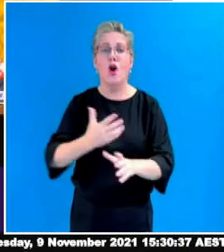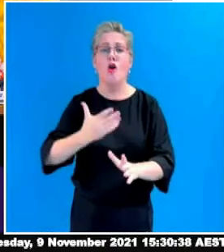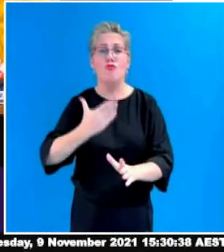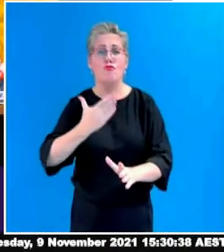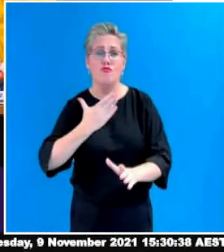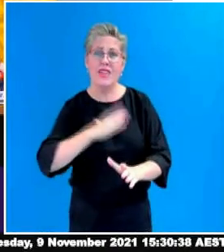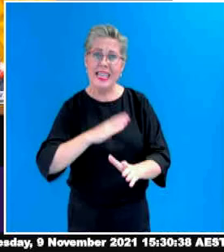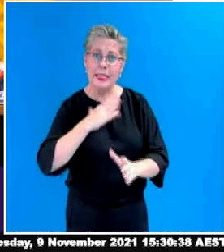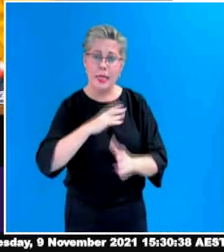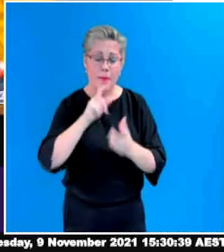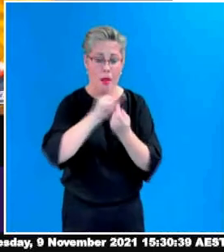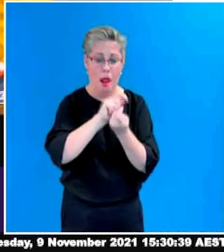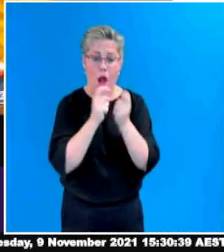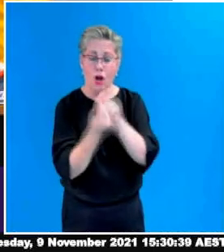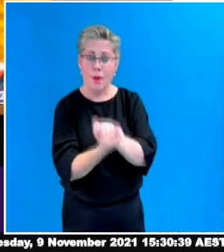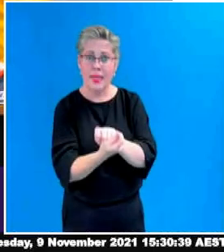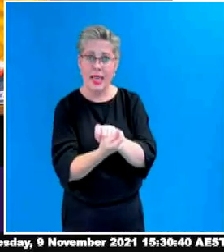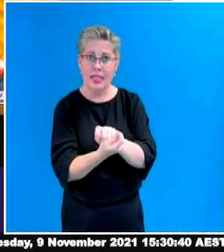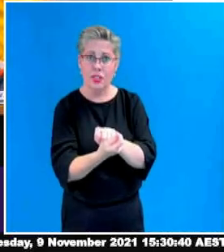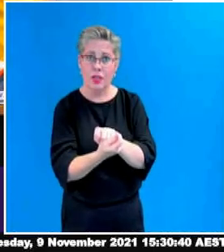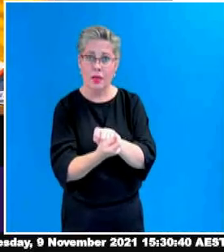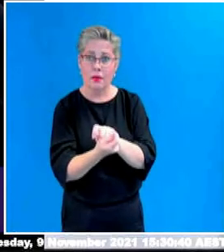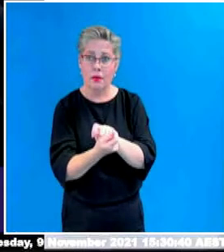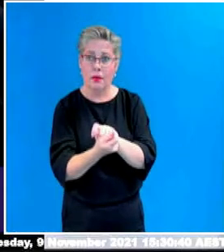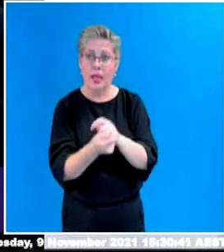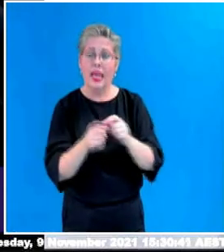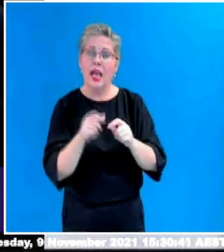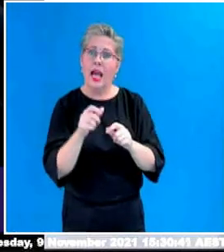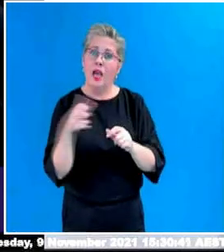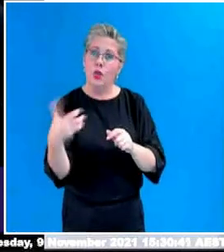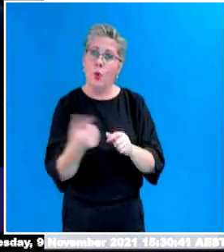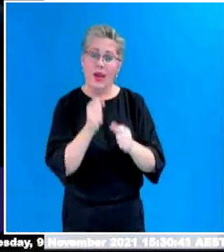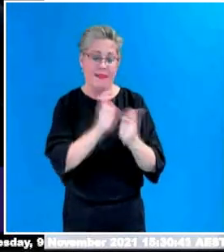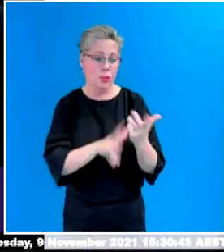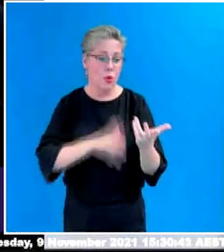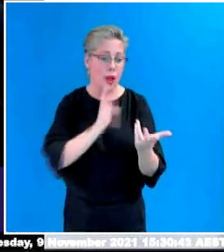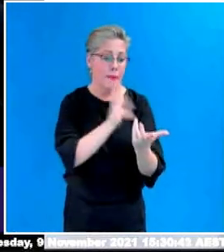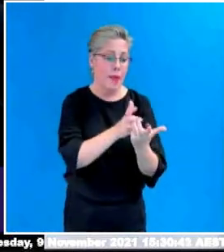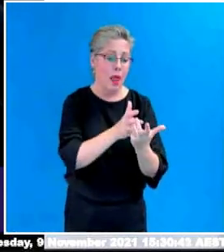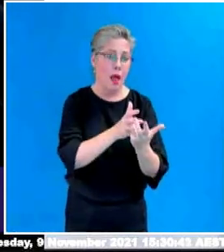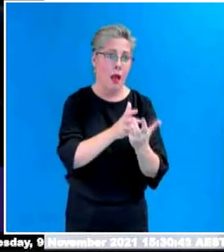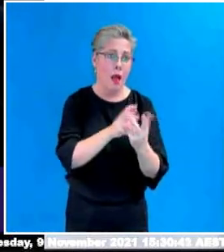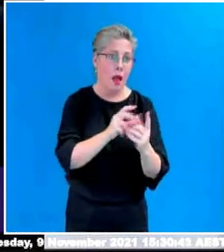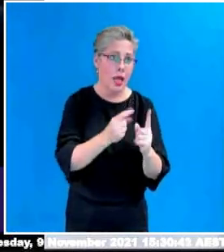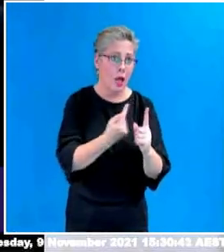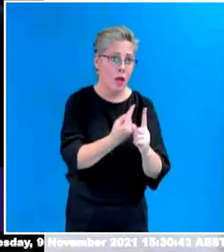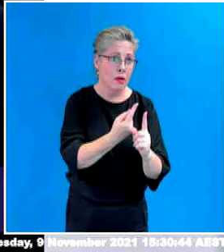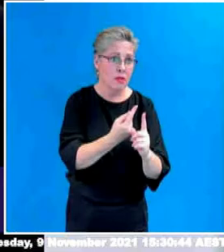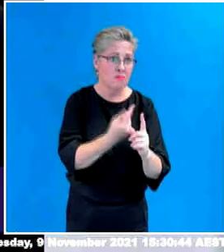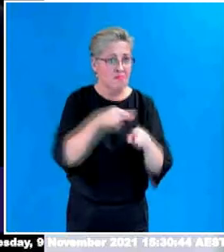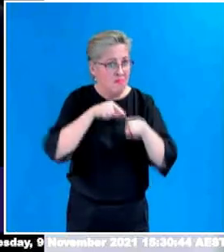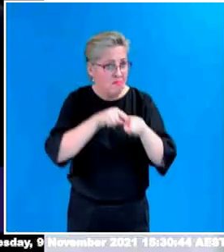person-by-person case-by-case basis, rather than the concept of reasonable